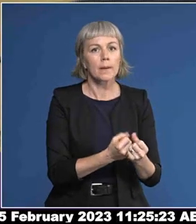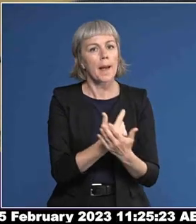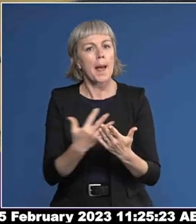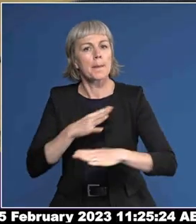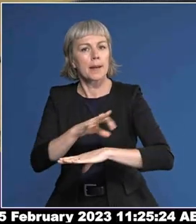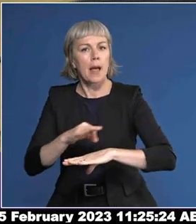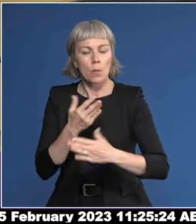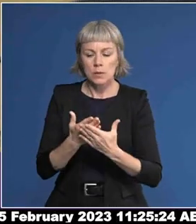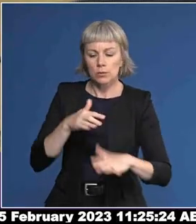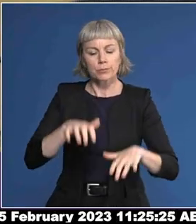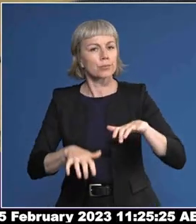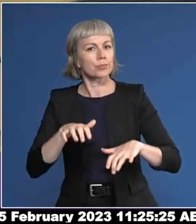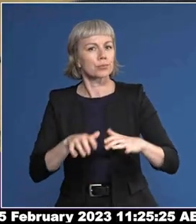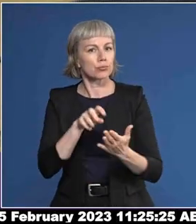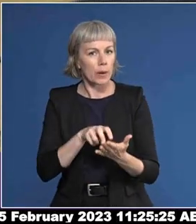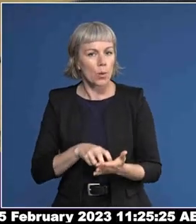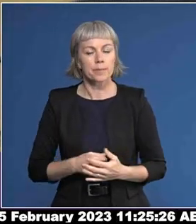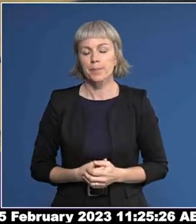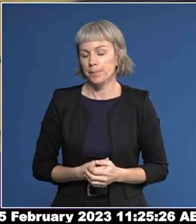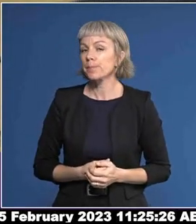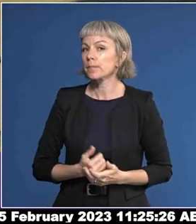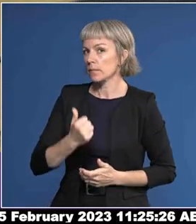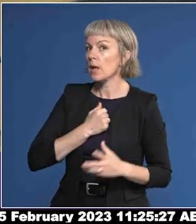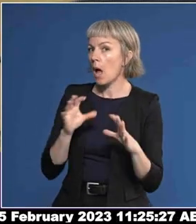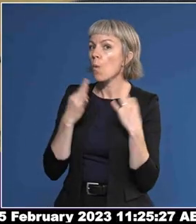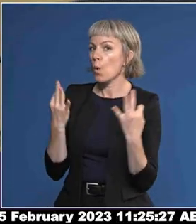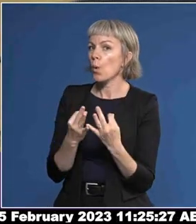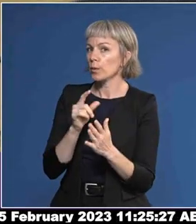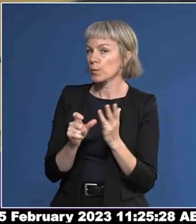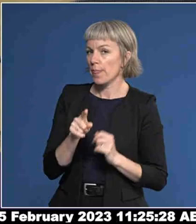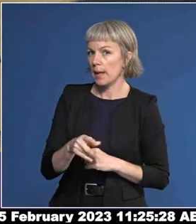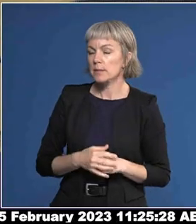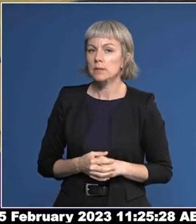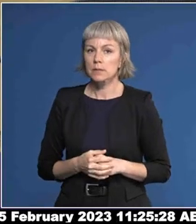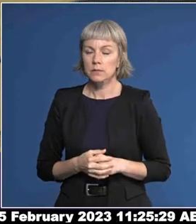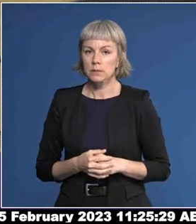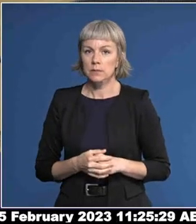So we practice active support, and we have invested resources in guiding that practice